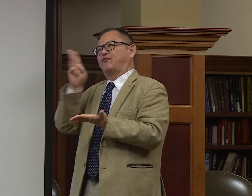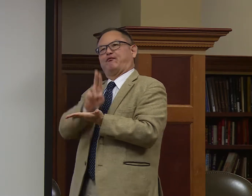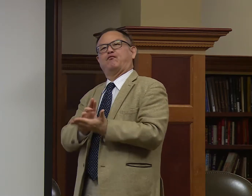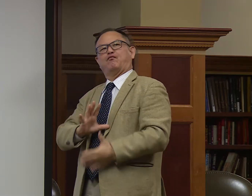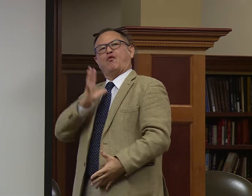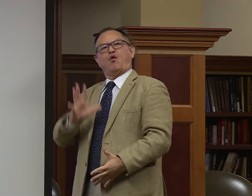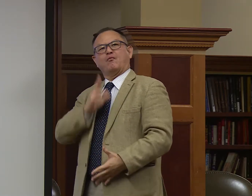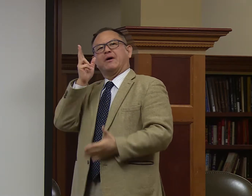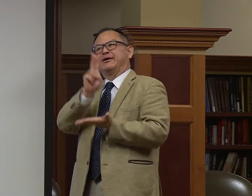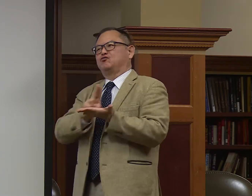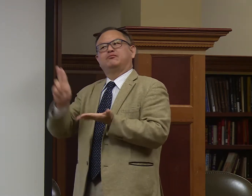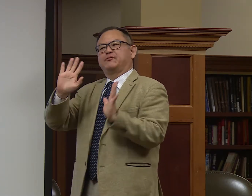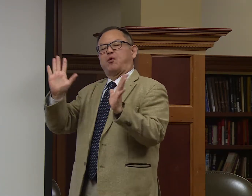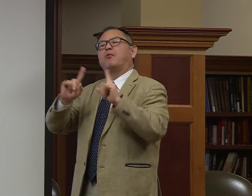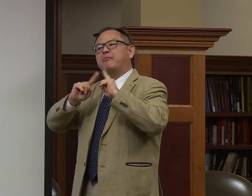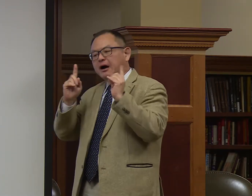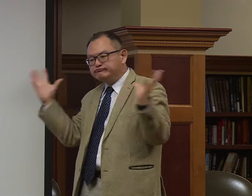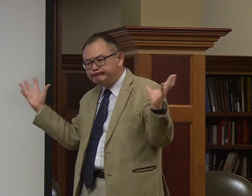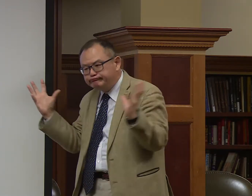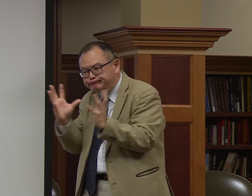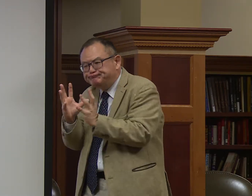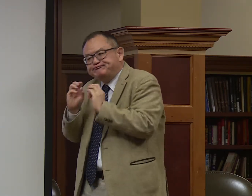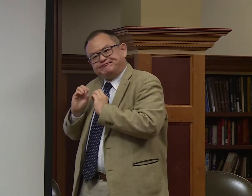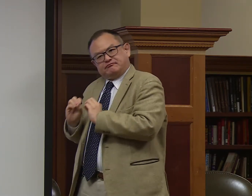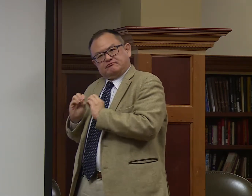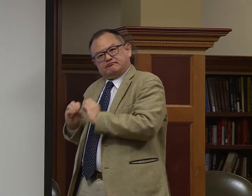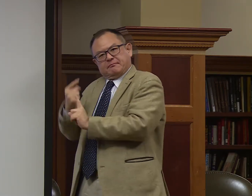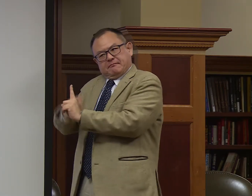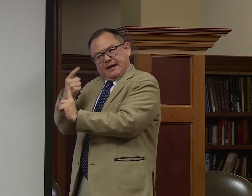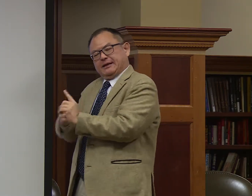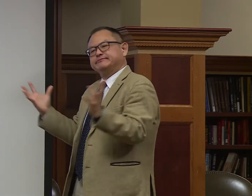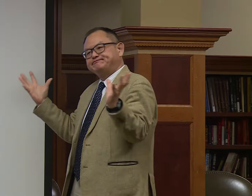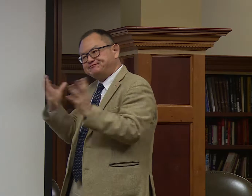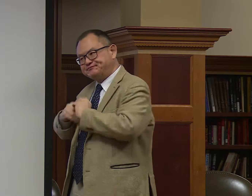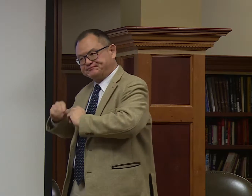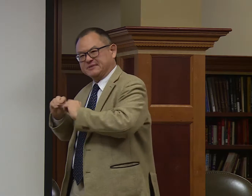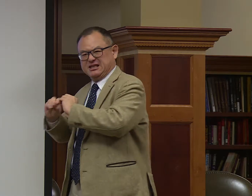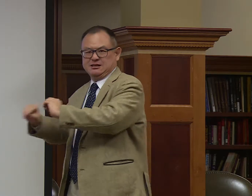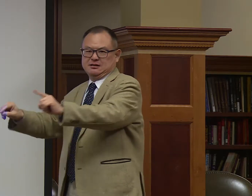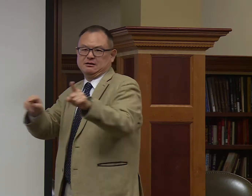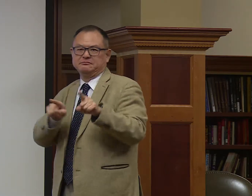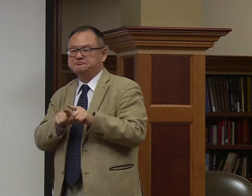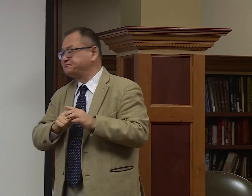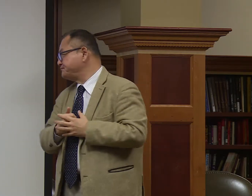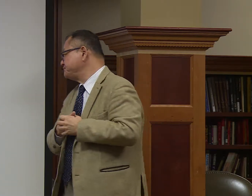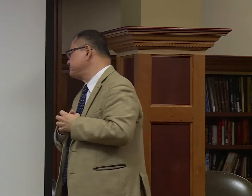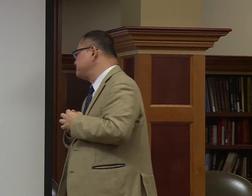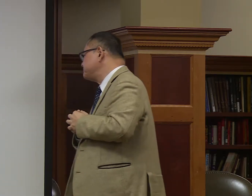but a monthly informal teaching opportunity.